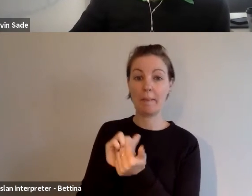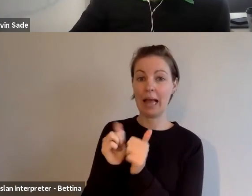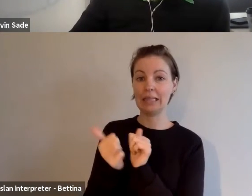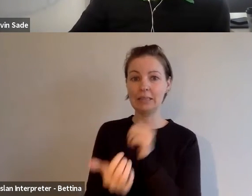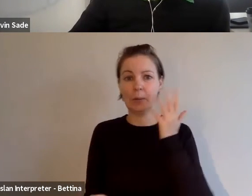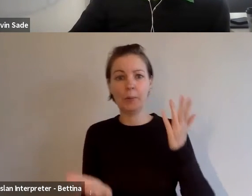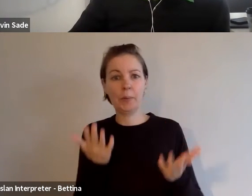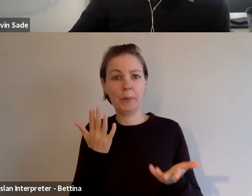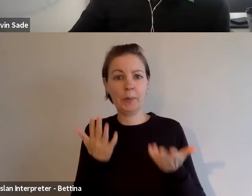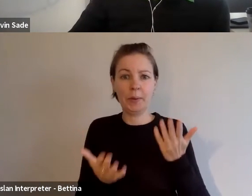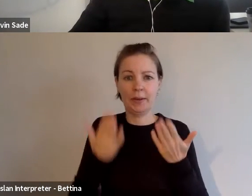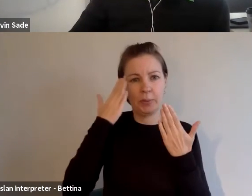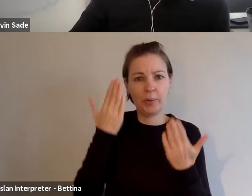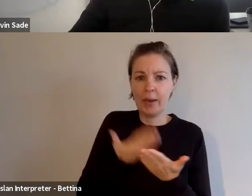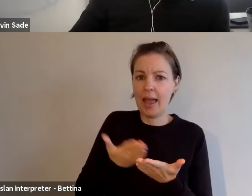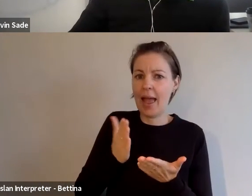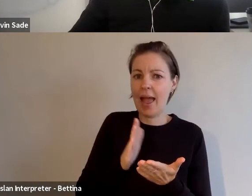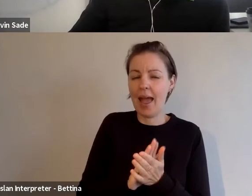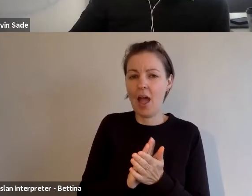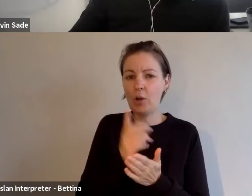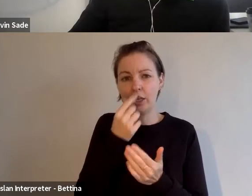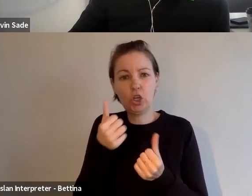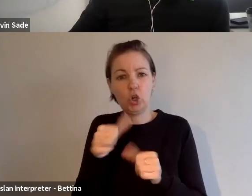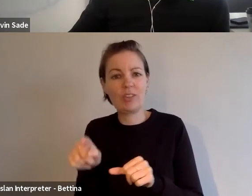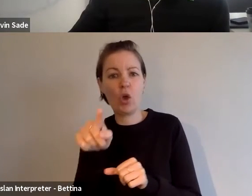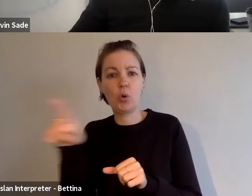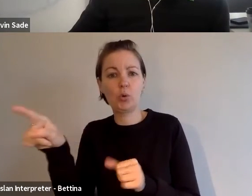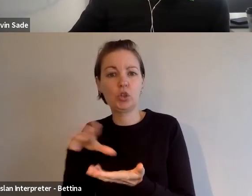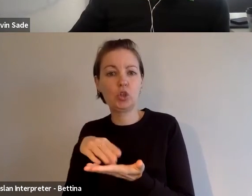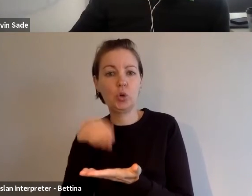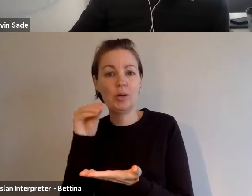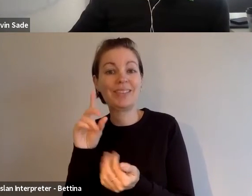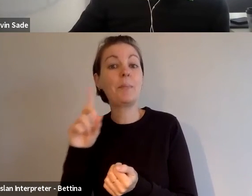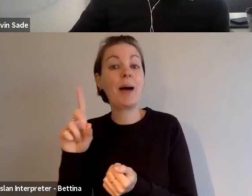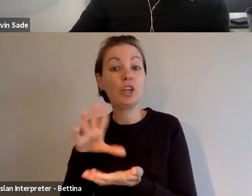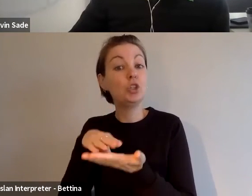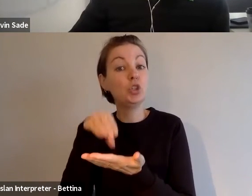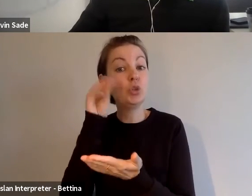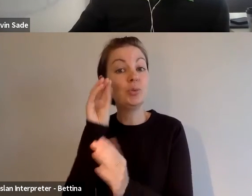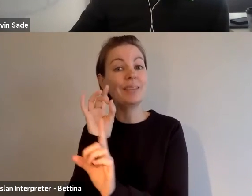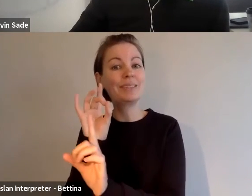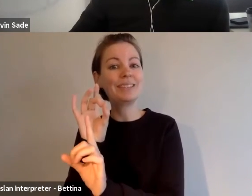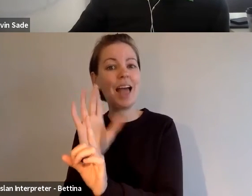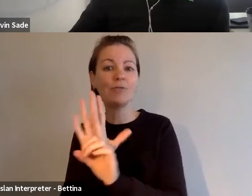how the students could be useful. Once the students were able to pitch ideas to them, then that worked well.